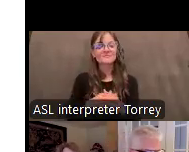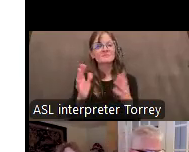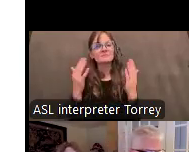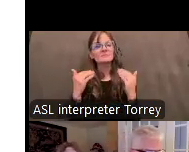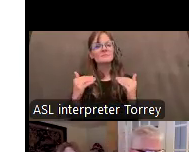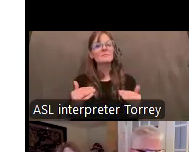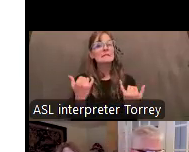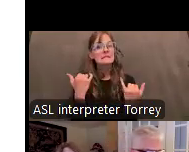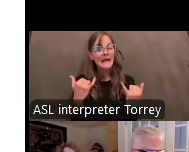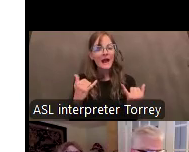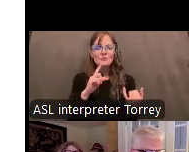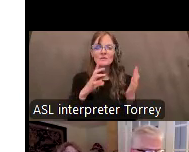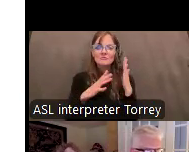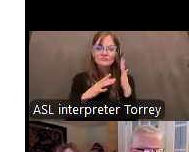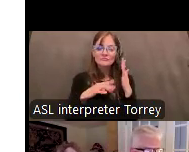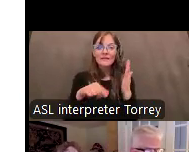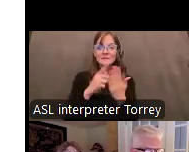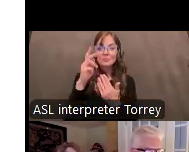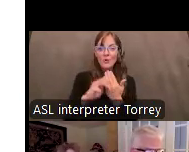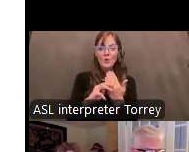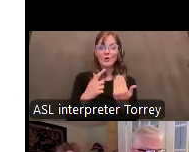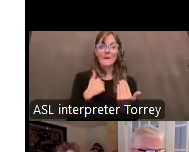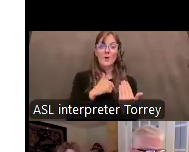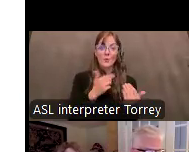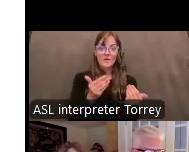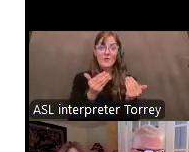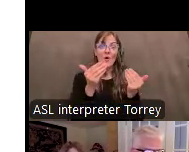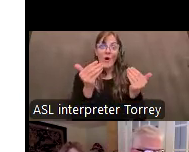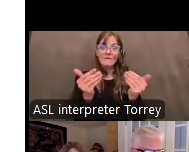but it goes forward to CNA training, it's coordinated